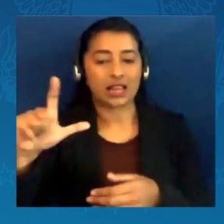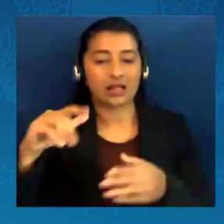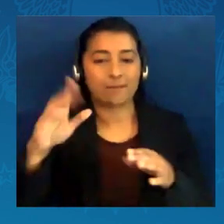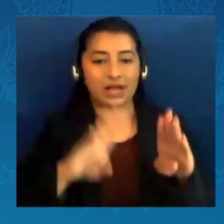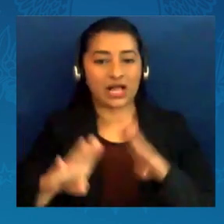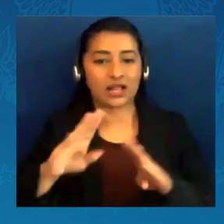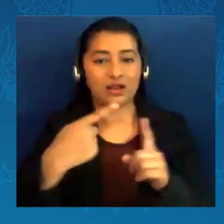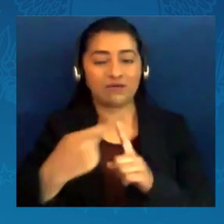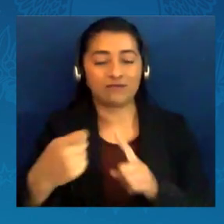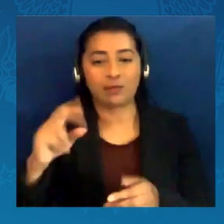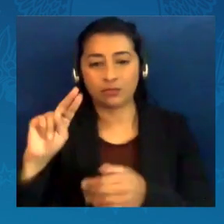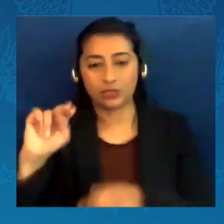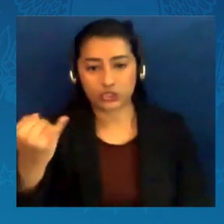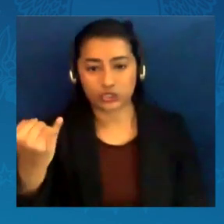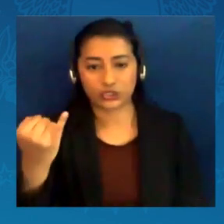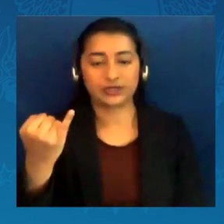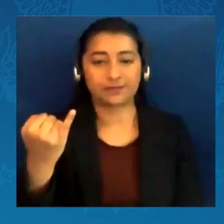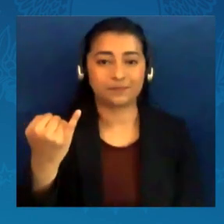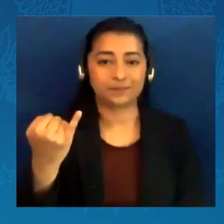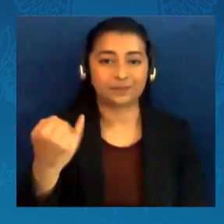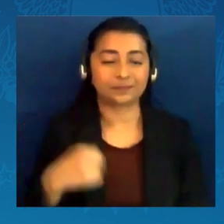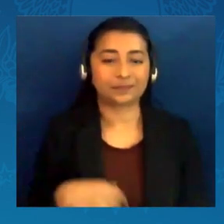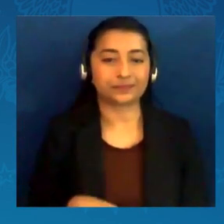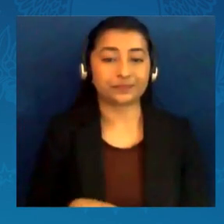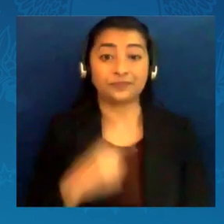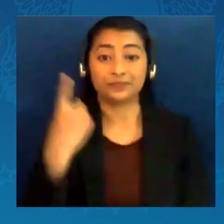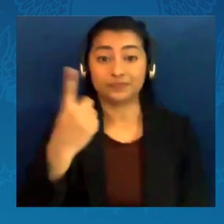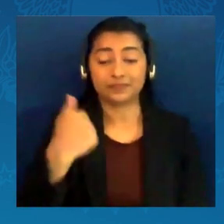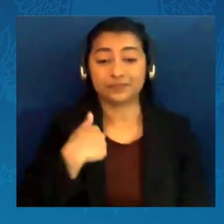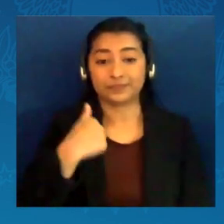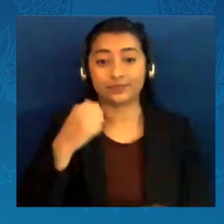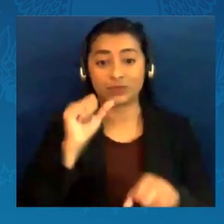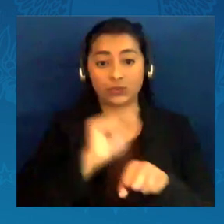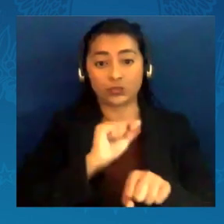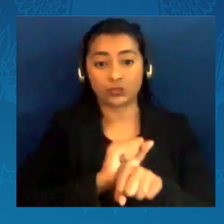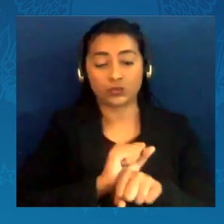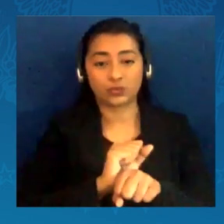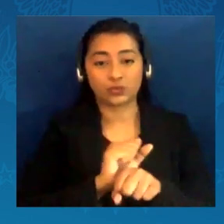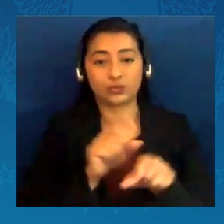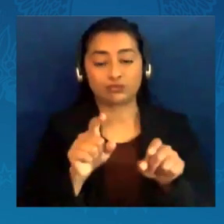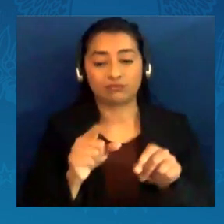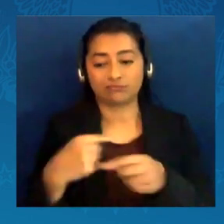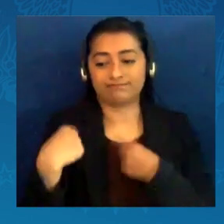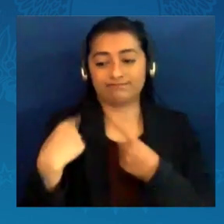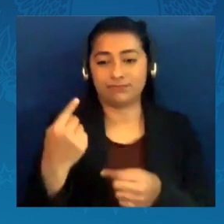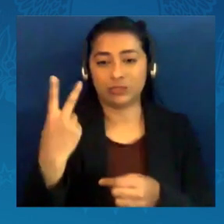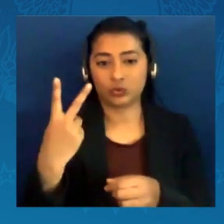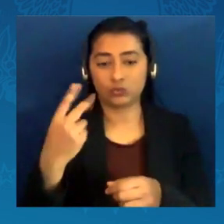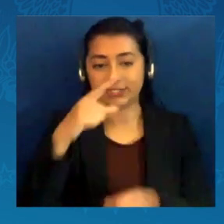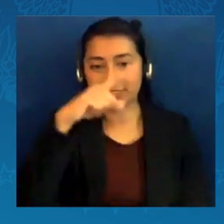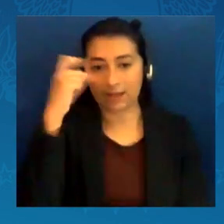And something that I've been working on in the past two summers is with Walter Reed Army Institute of Research,